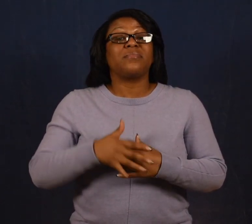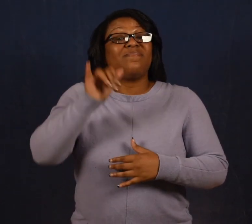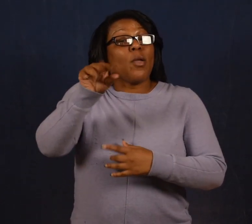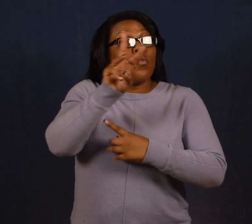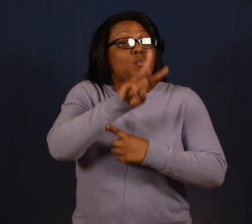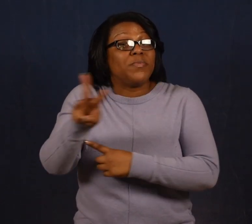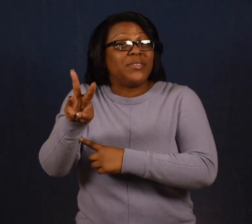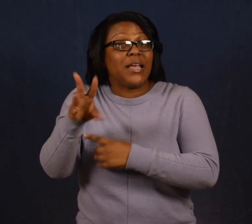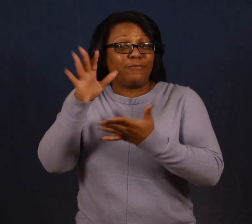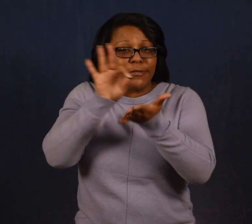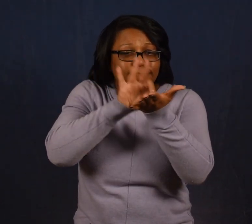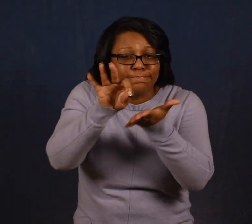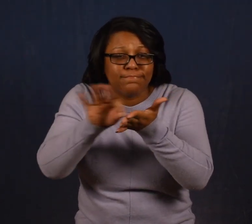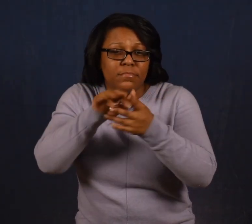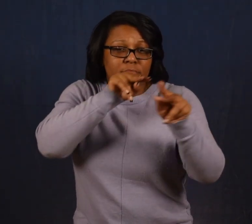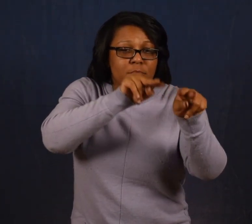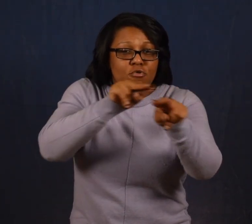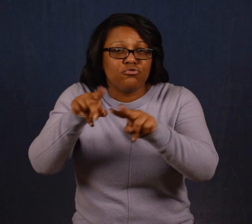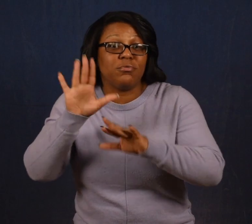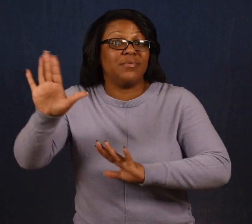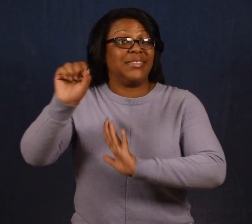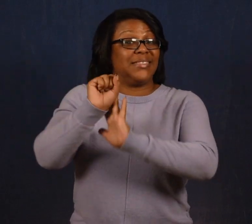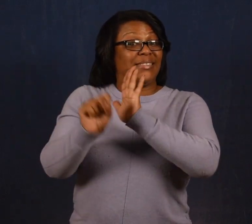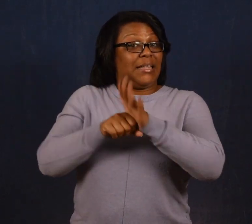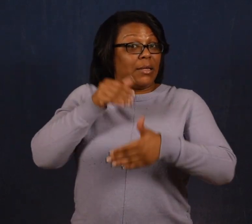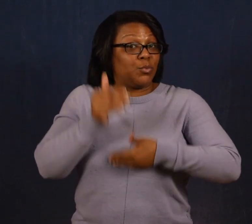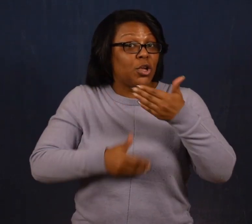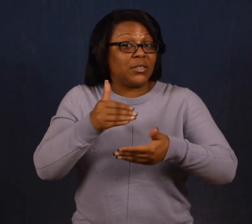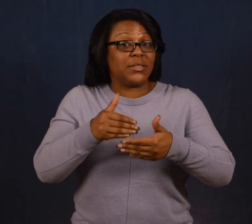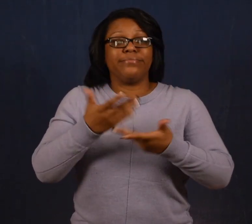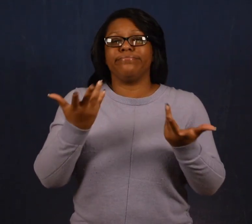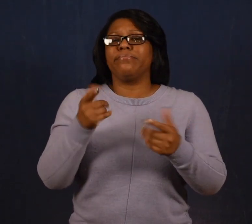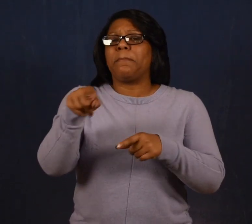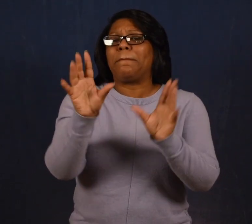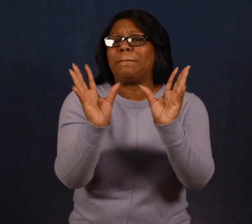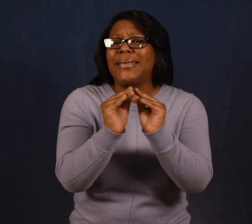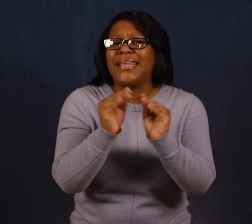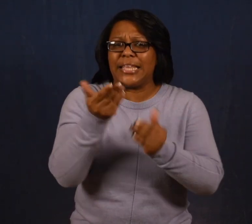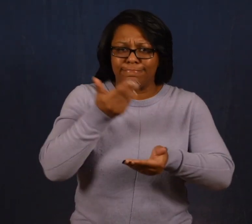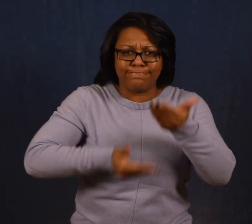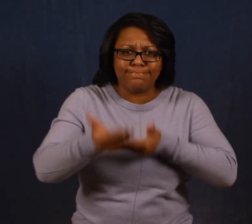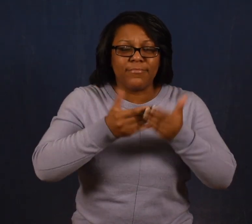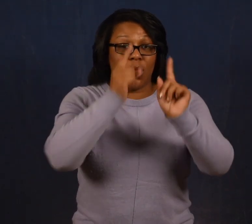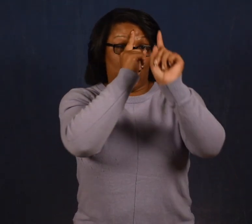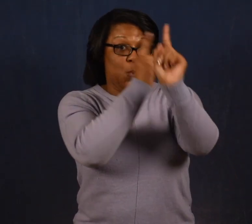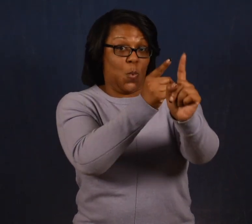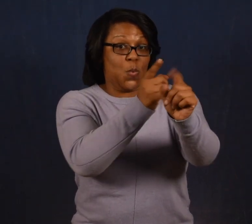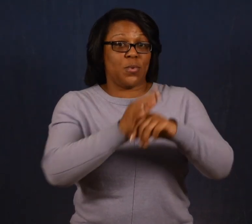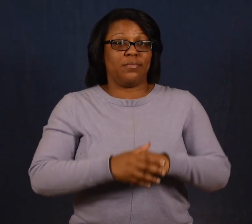and that a website tracks and monitors the state's progress on meeting the hiring goals.